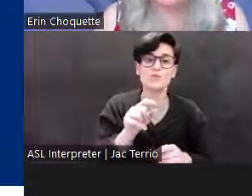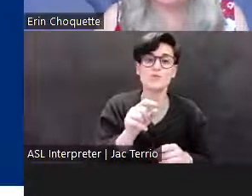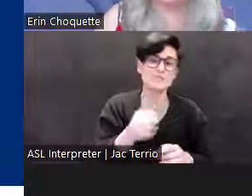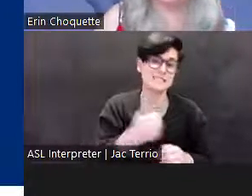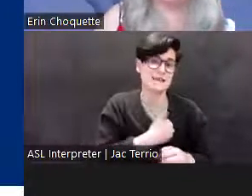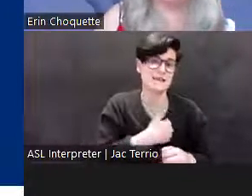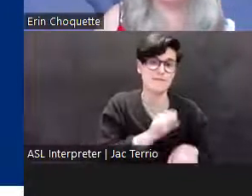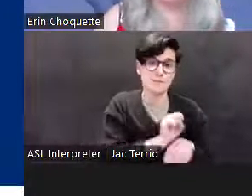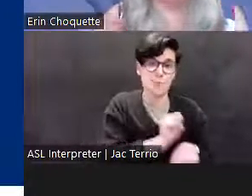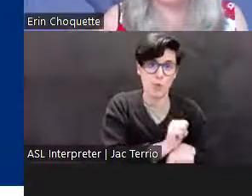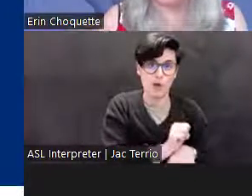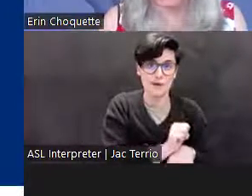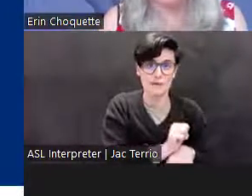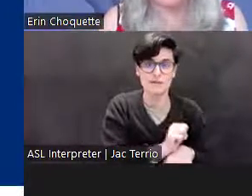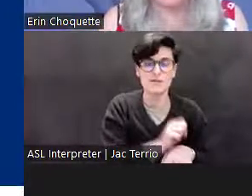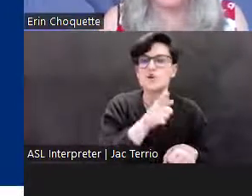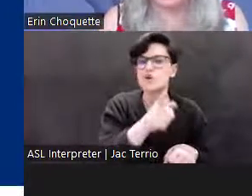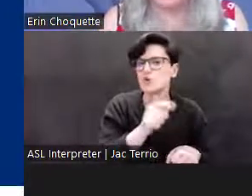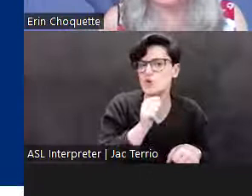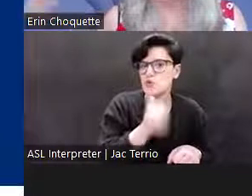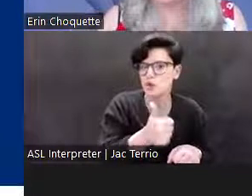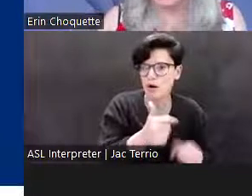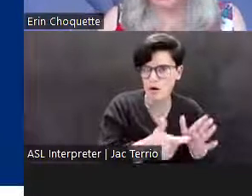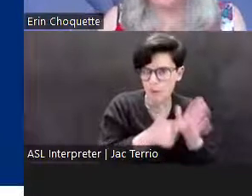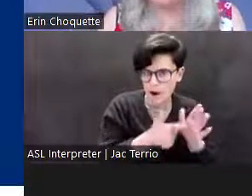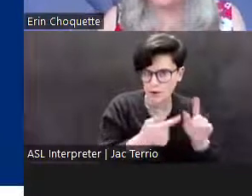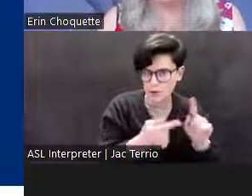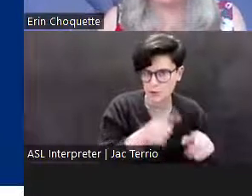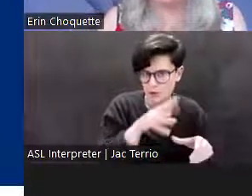15:49:47 You are not required to participate, but you can. You can enroll.